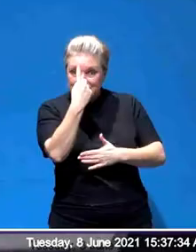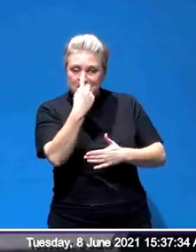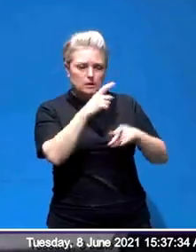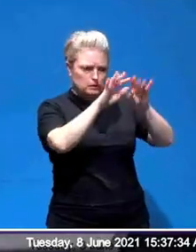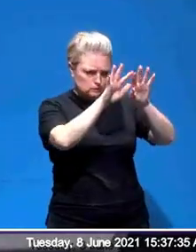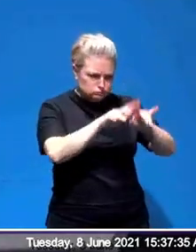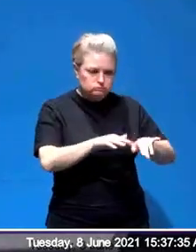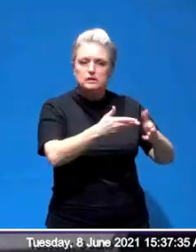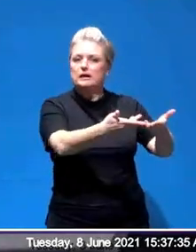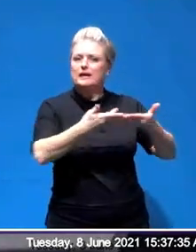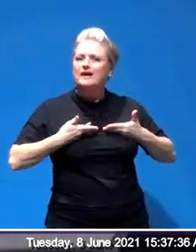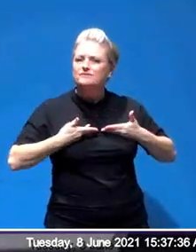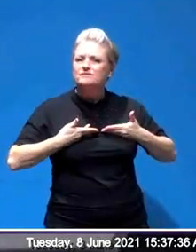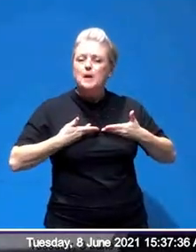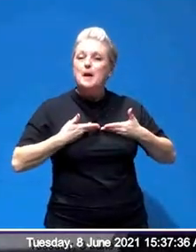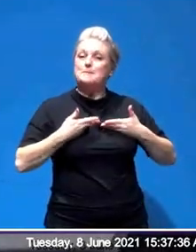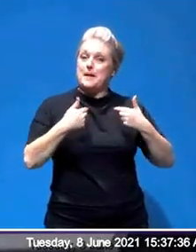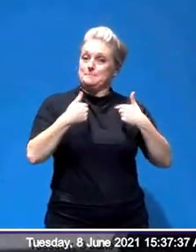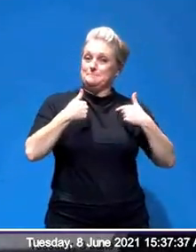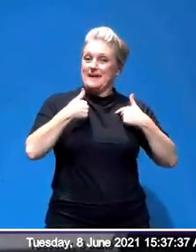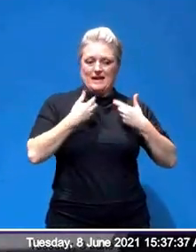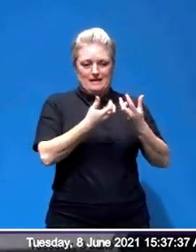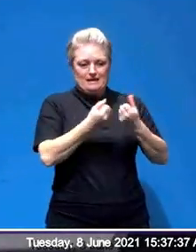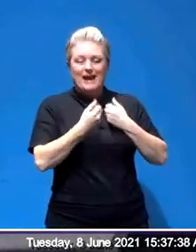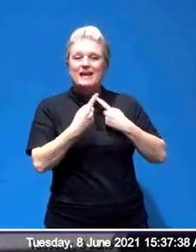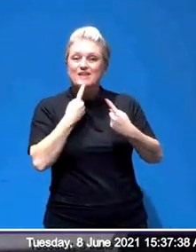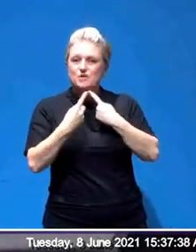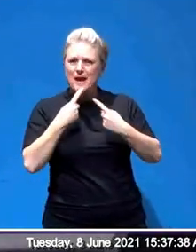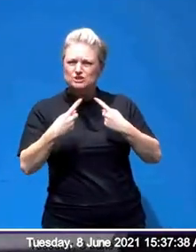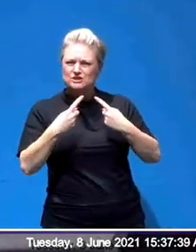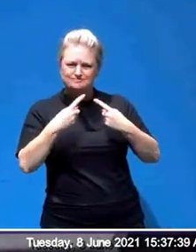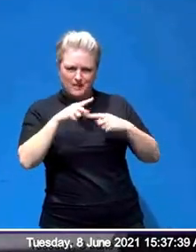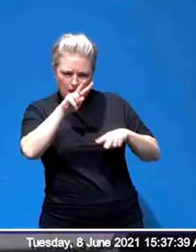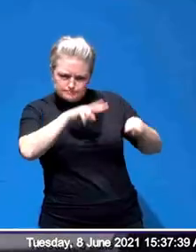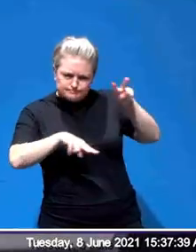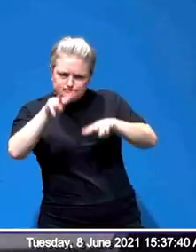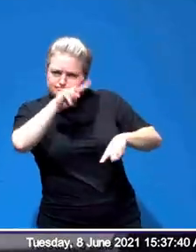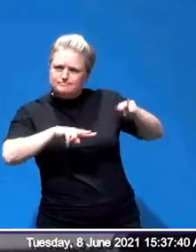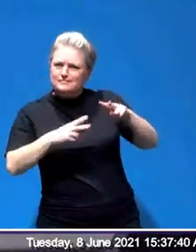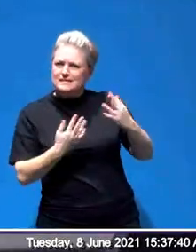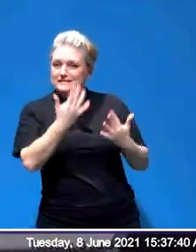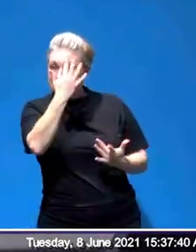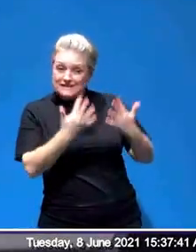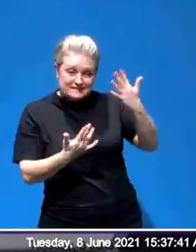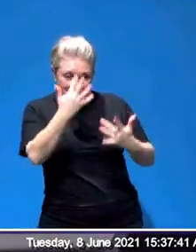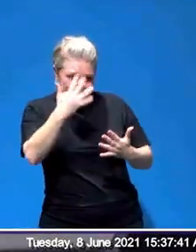So some managers might look at trends and certainly we had the ability to look at trends.